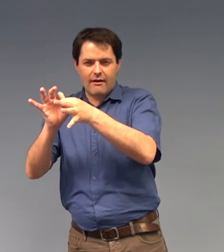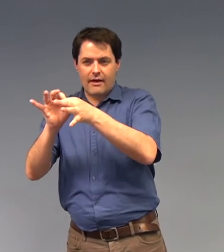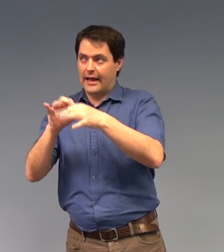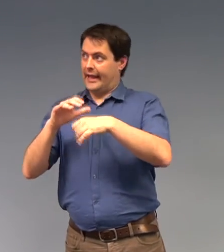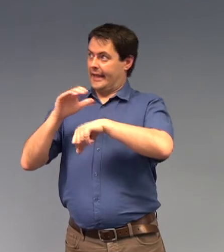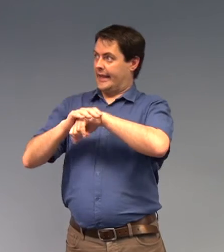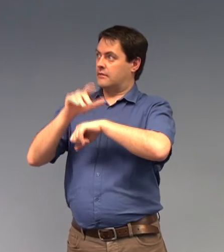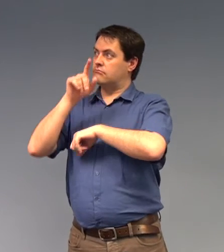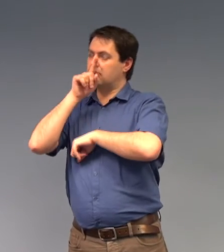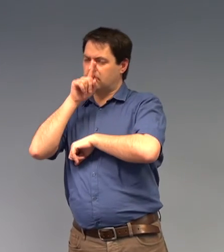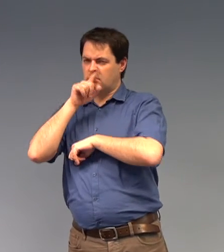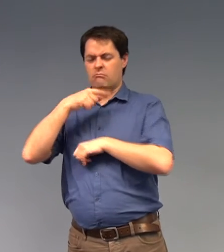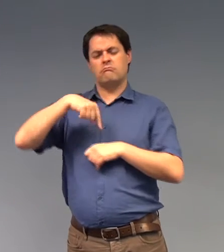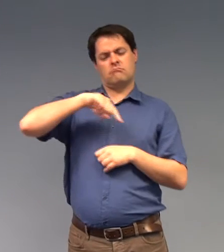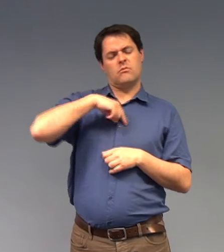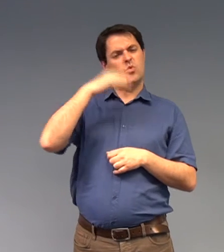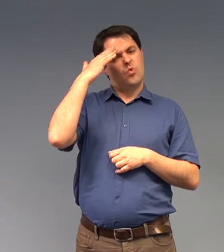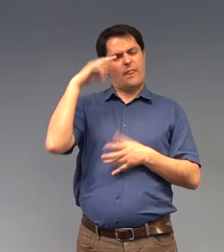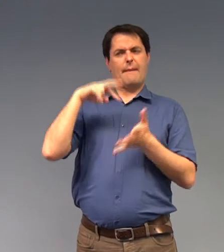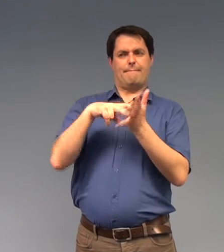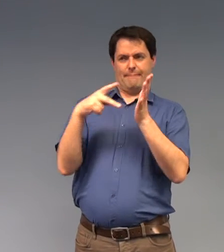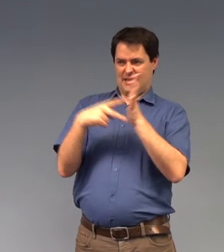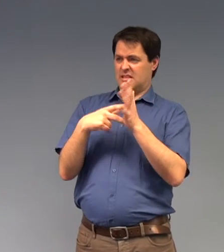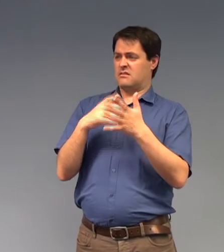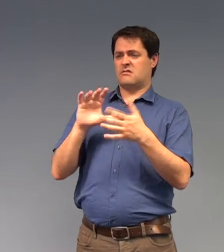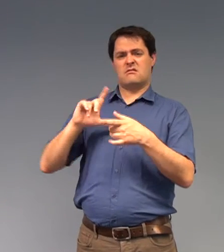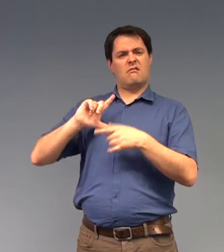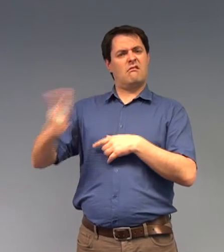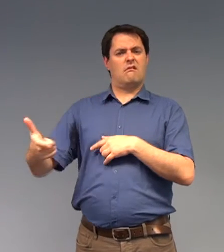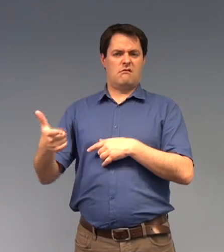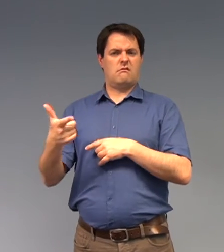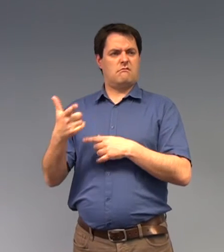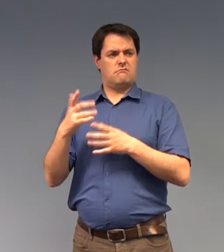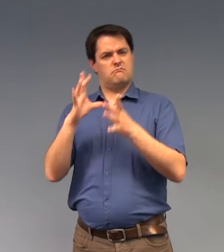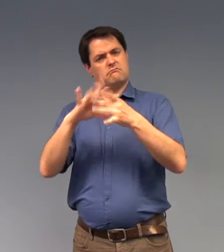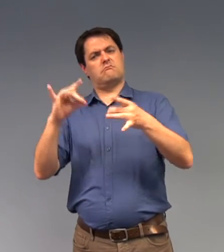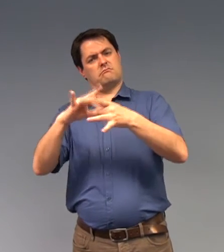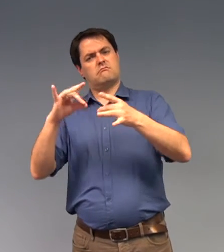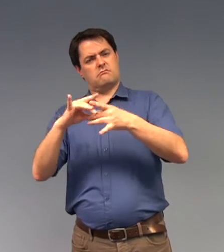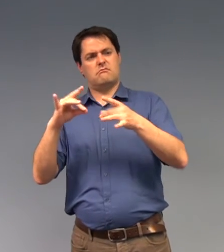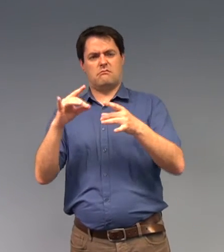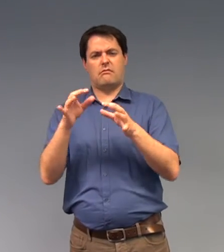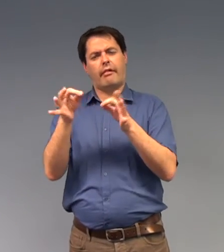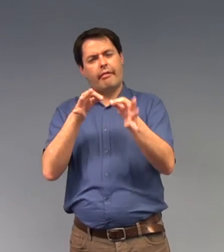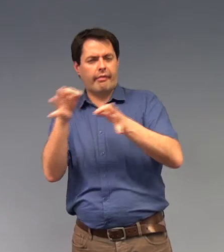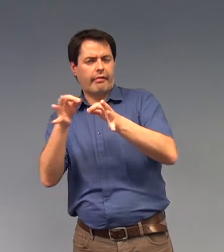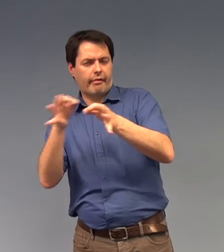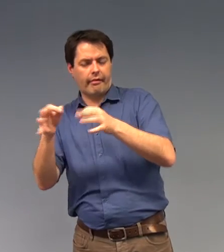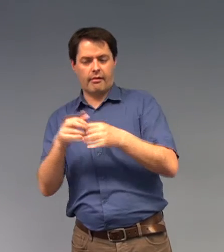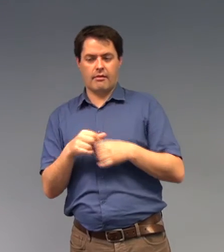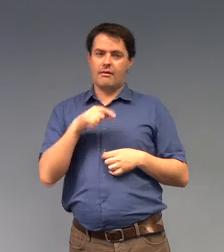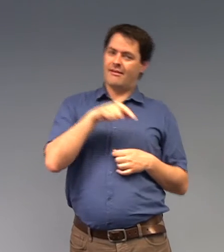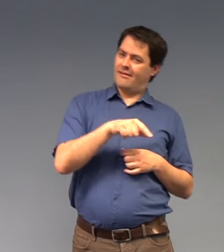So, we saw this relating of information so that it was clearer for the audience.